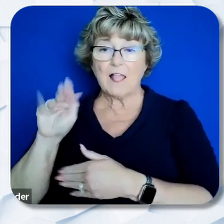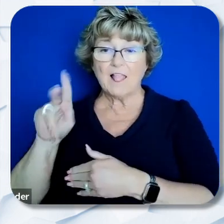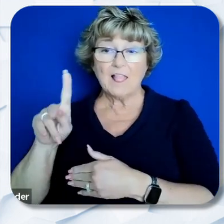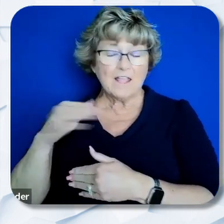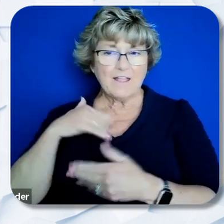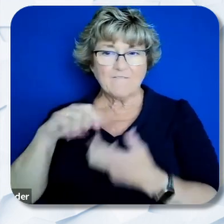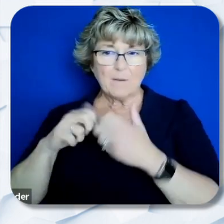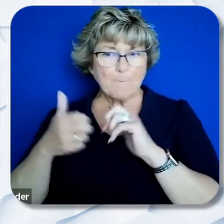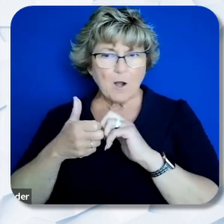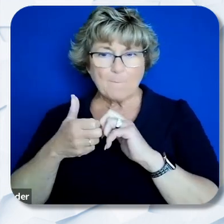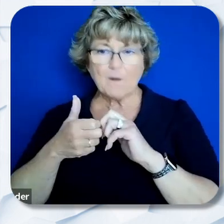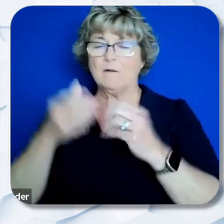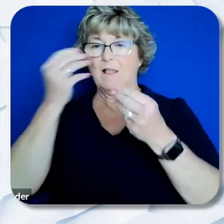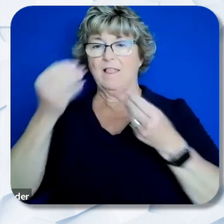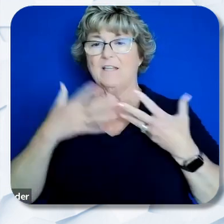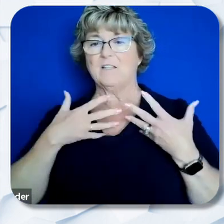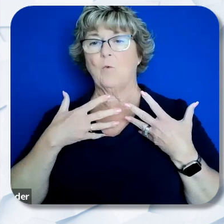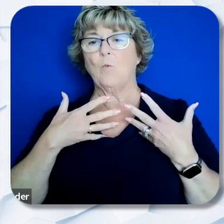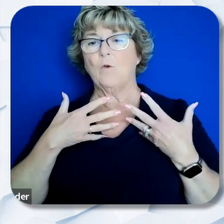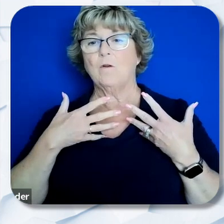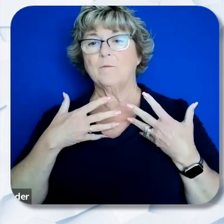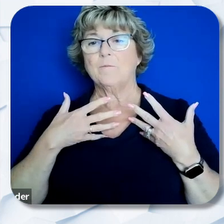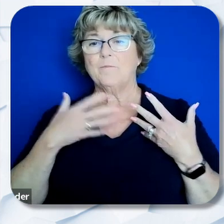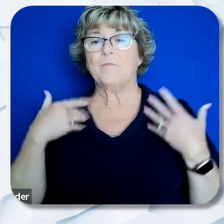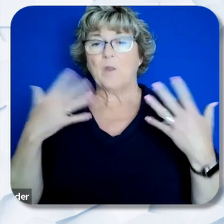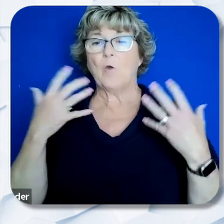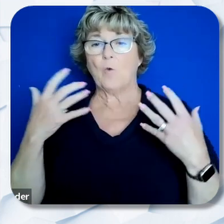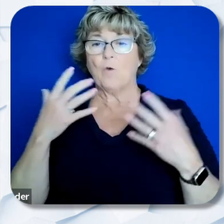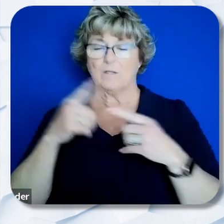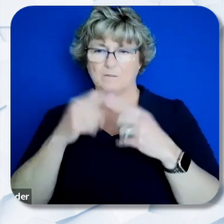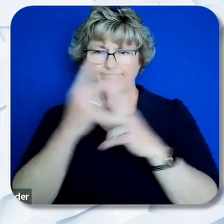with this link, please let us know. We want to get that figured out as soon as possible